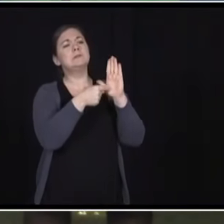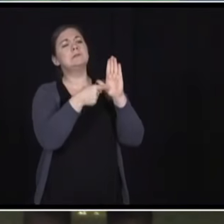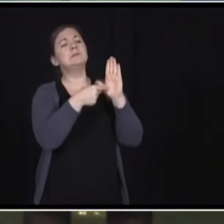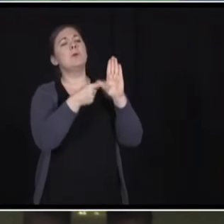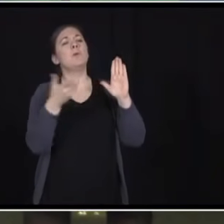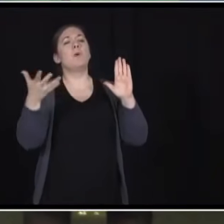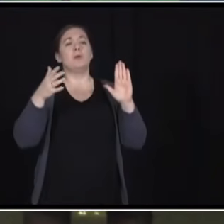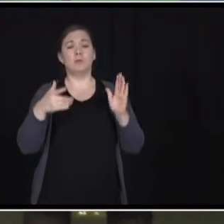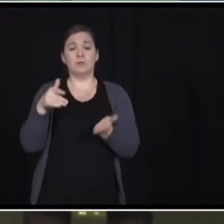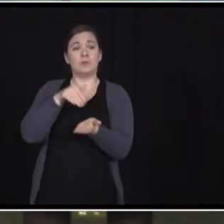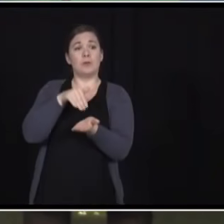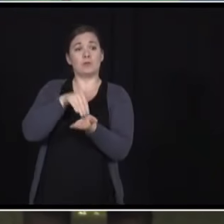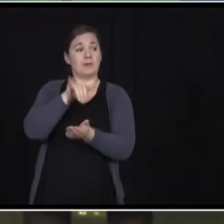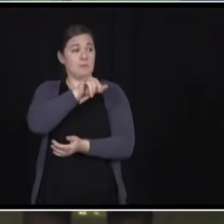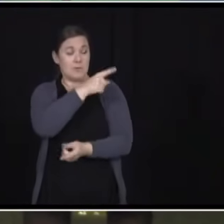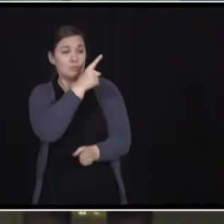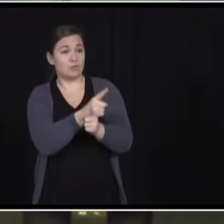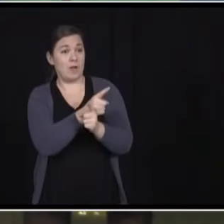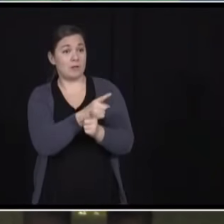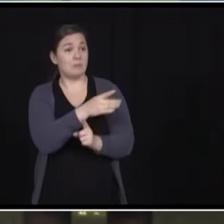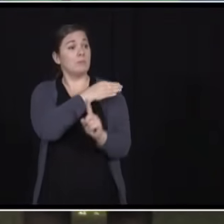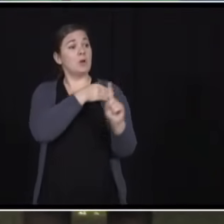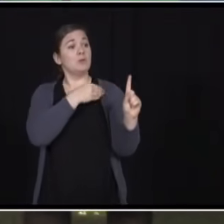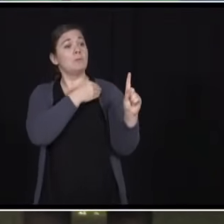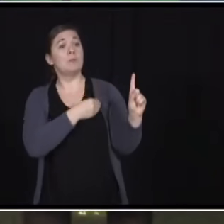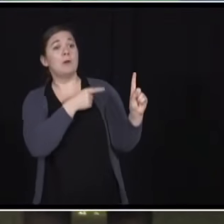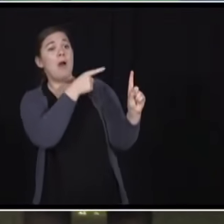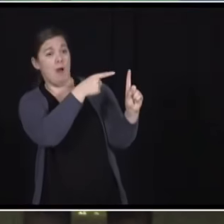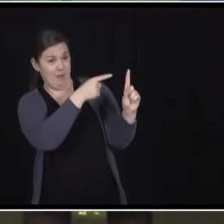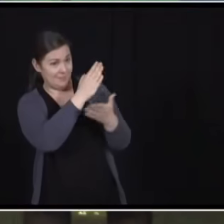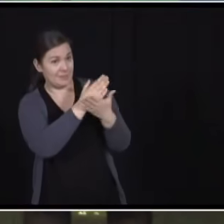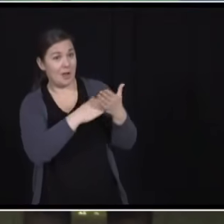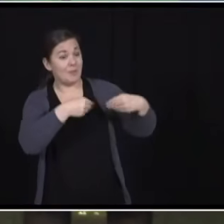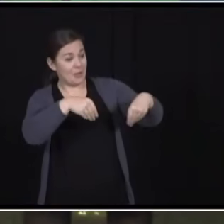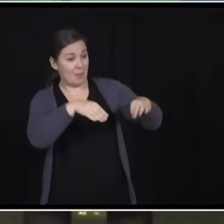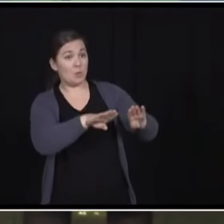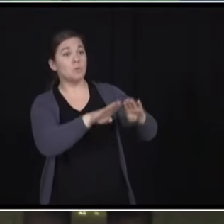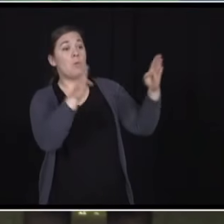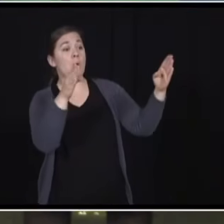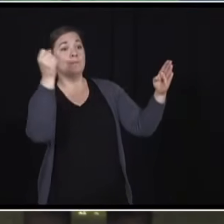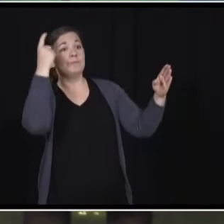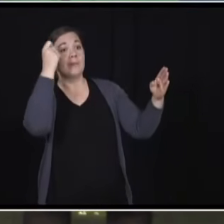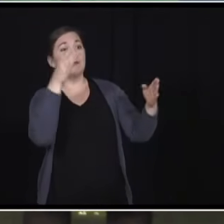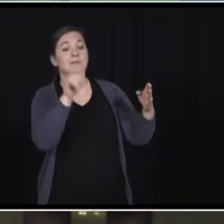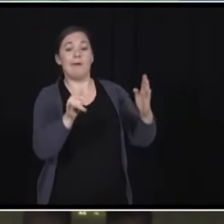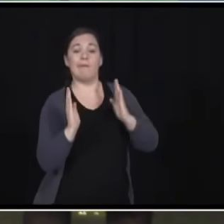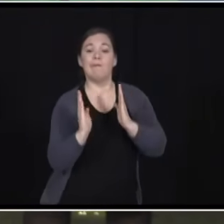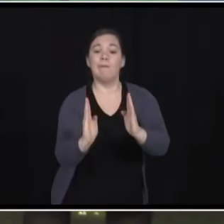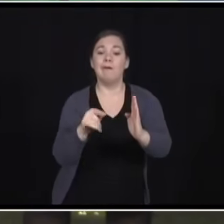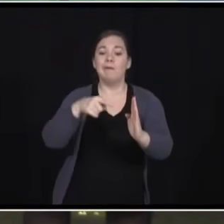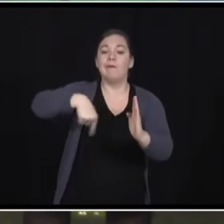question from a policy standpoint and mentioned in Manitoba retailers allowed to open